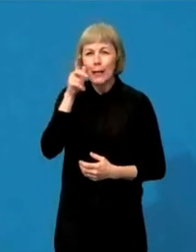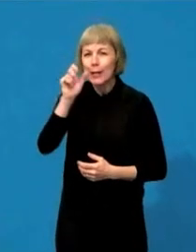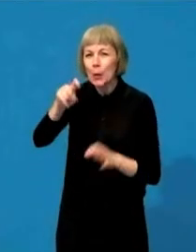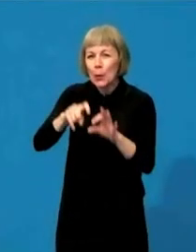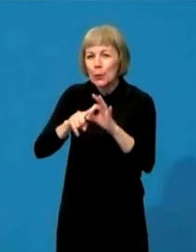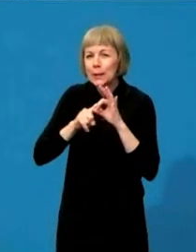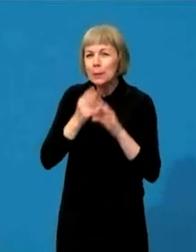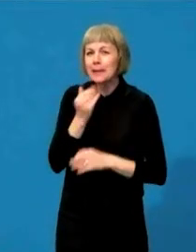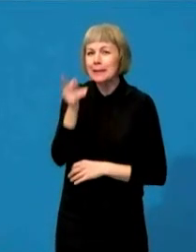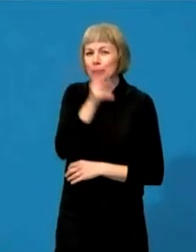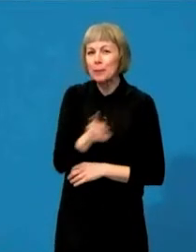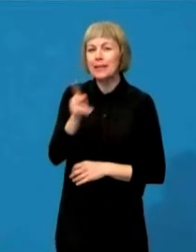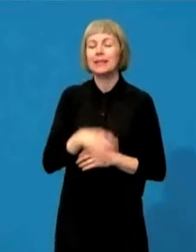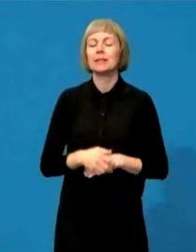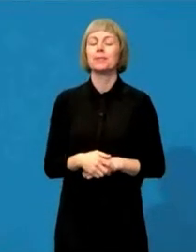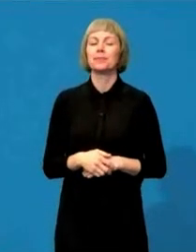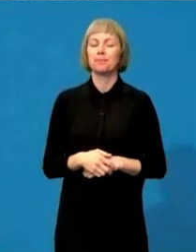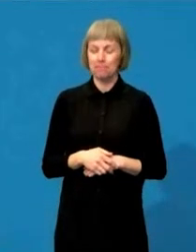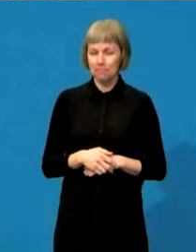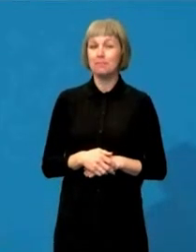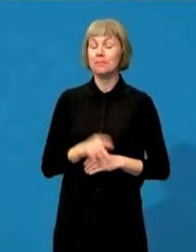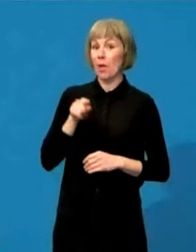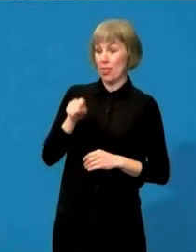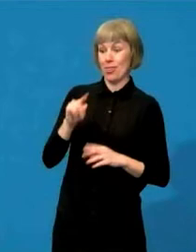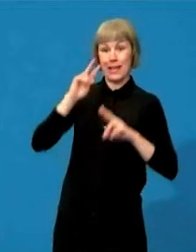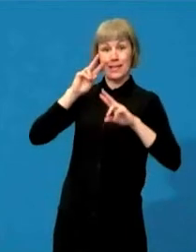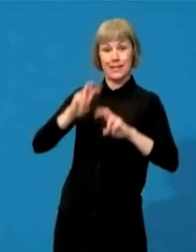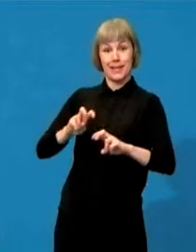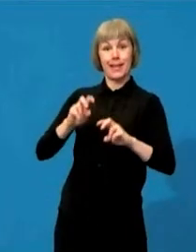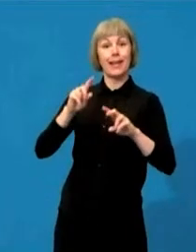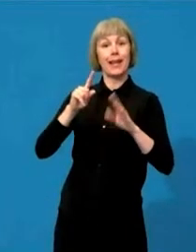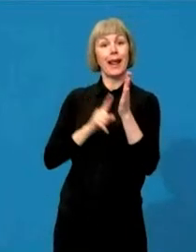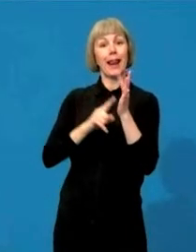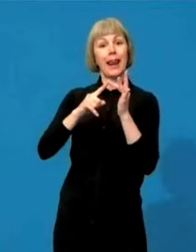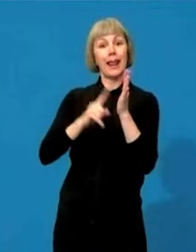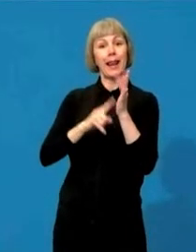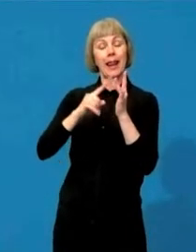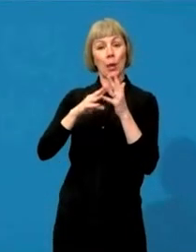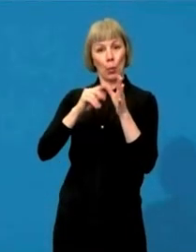What were the conclusions of the Lililwan study into this disorder in your